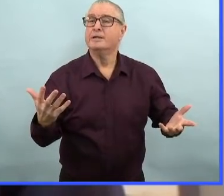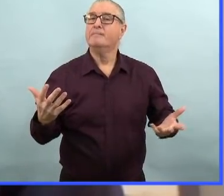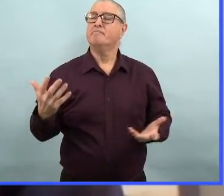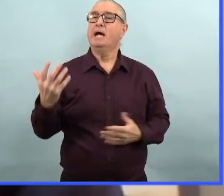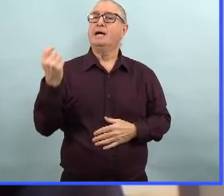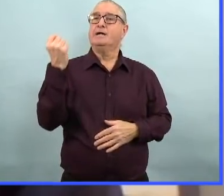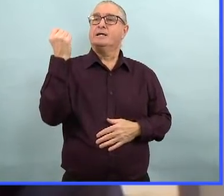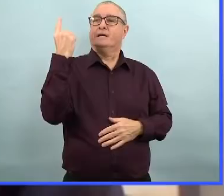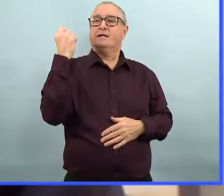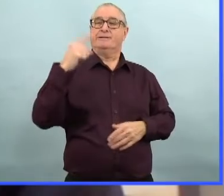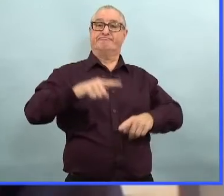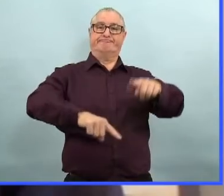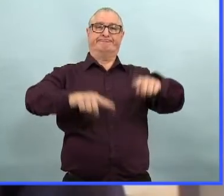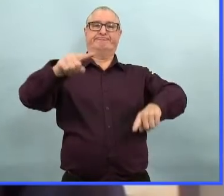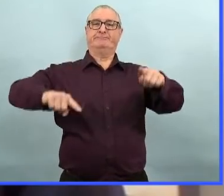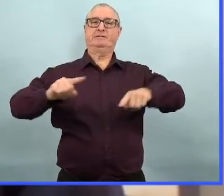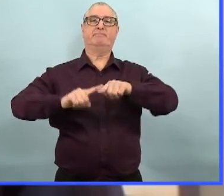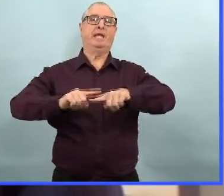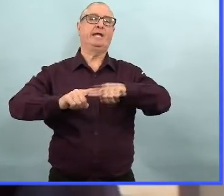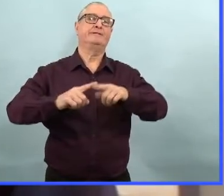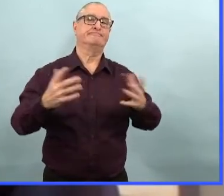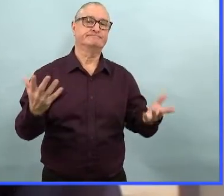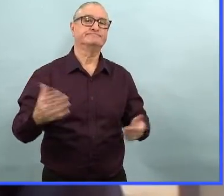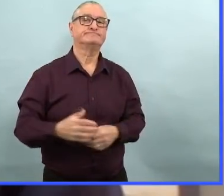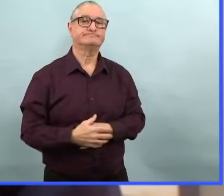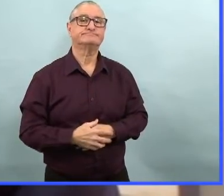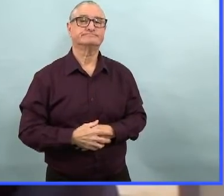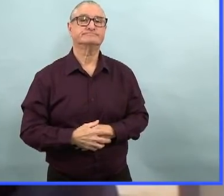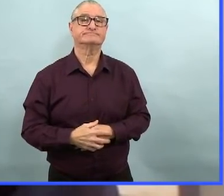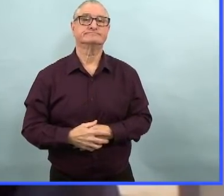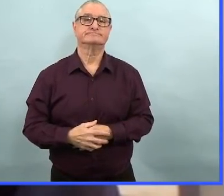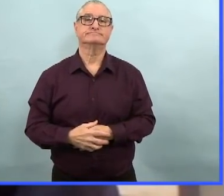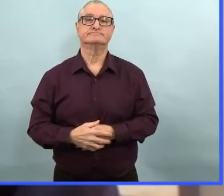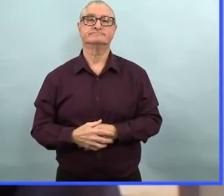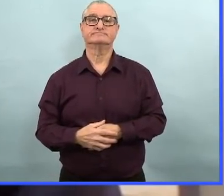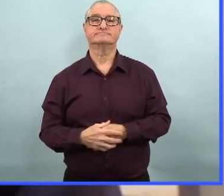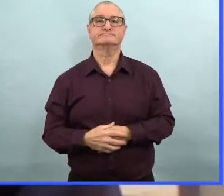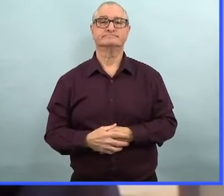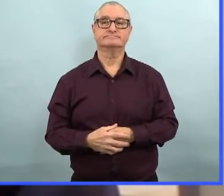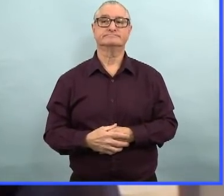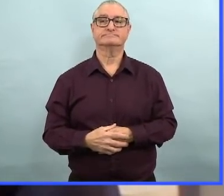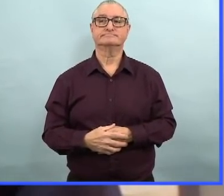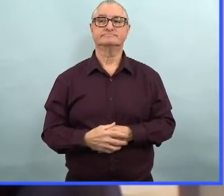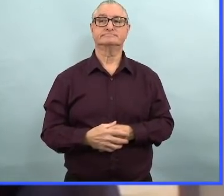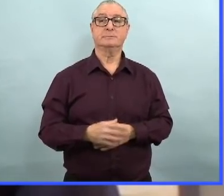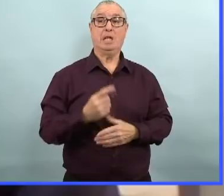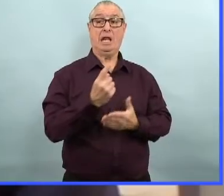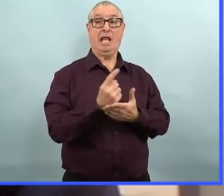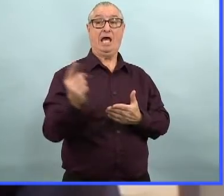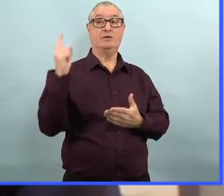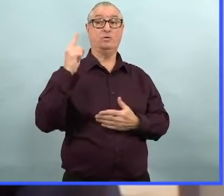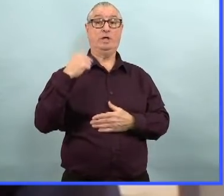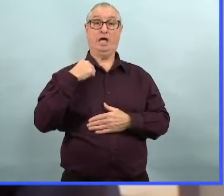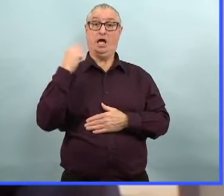you know i think that uh early last week i heard that you know in certain areas is up to a third